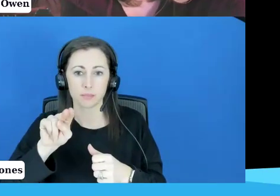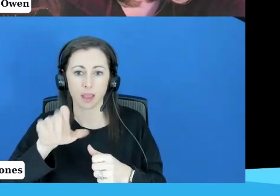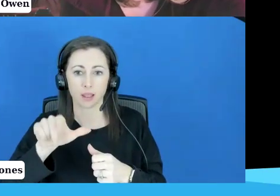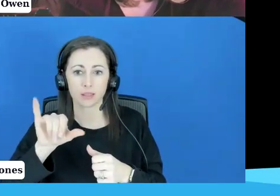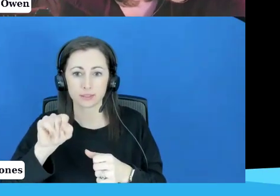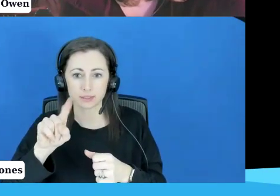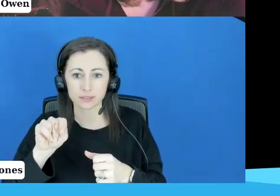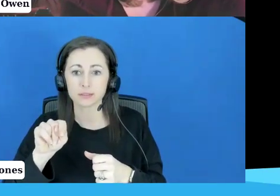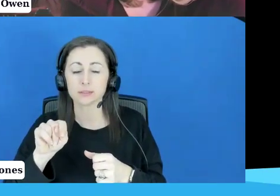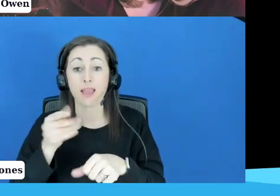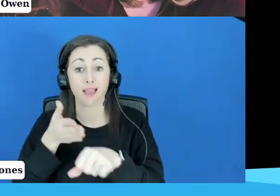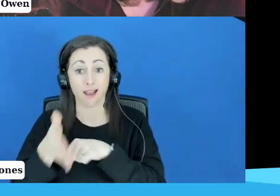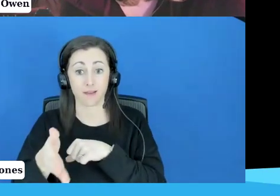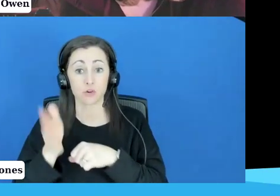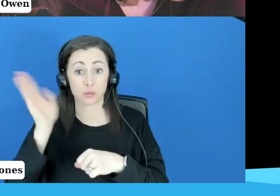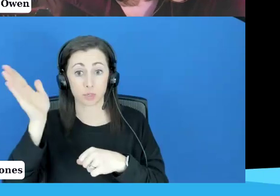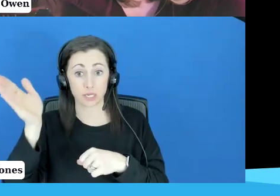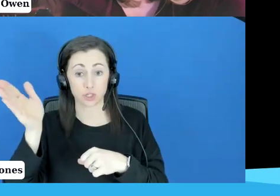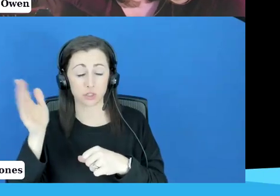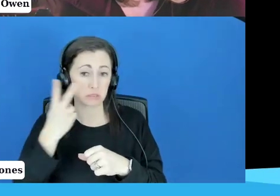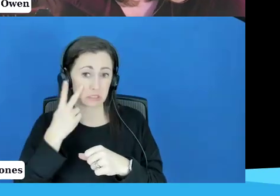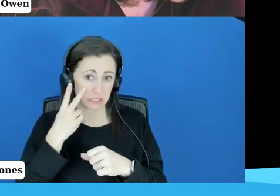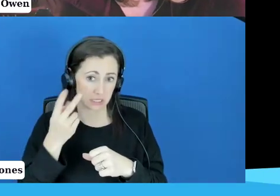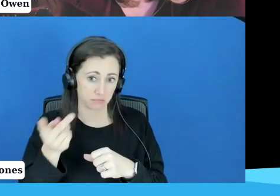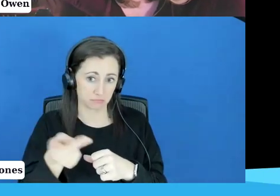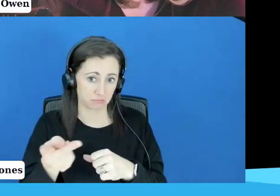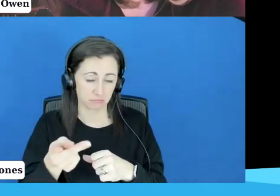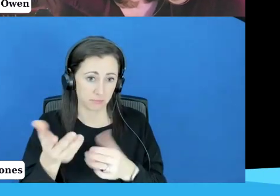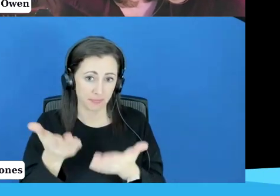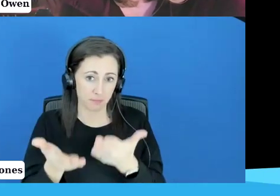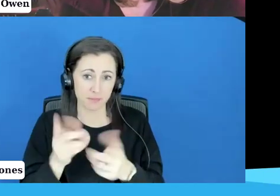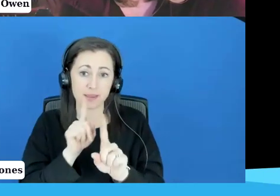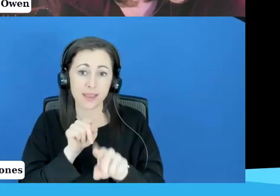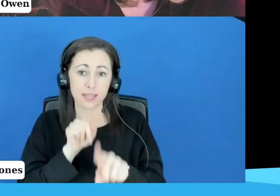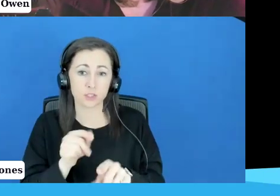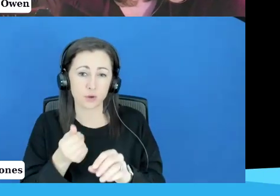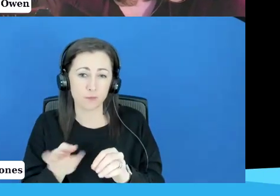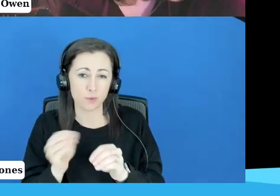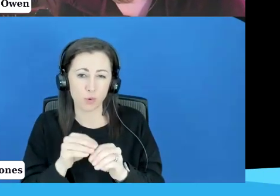and see if, potentially, we can answer a few more. I'm not 100% sure.